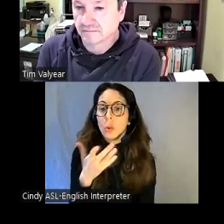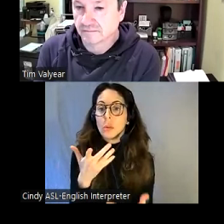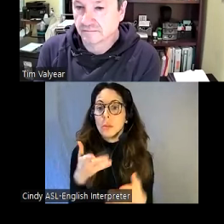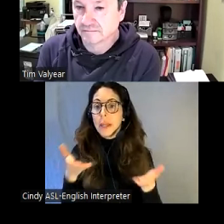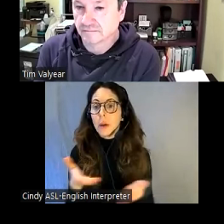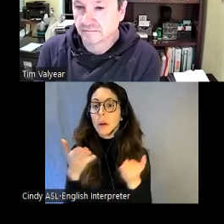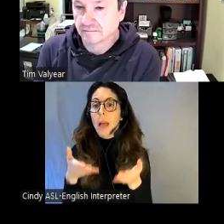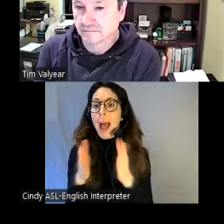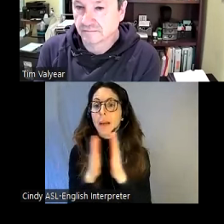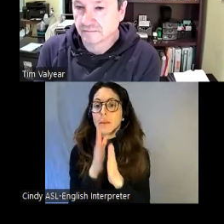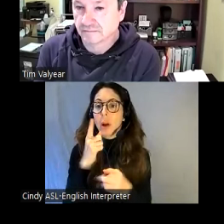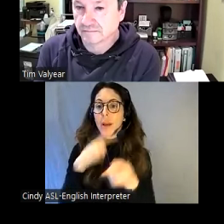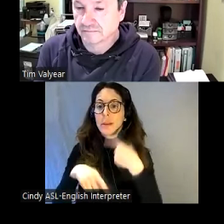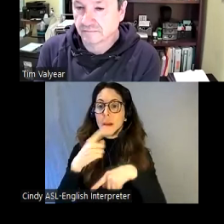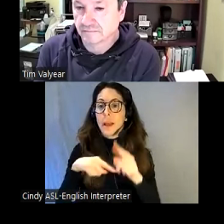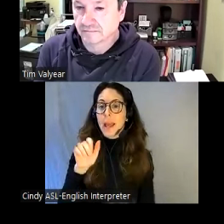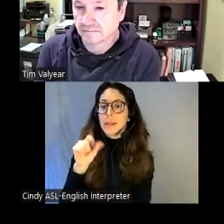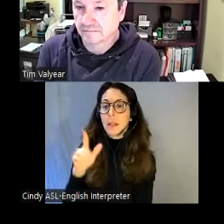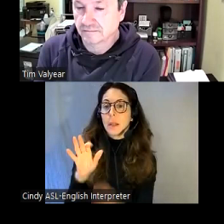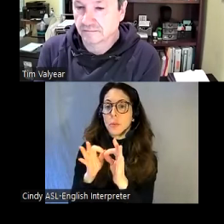well. Okay. Are you able to see the ASL, the